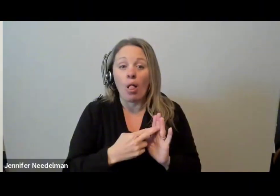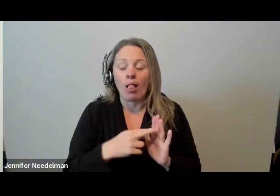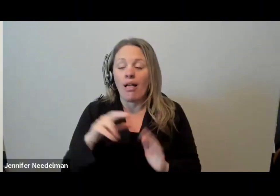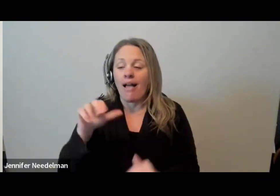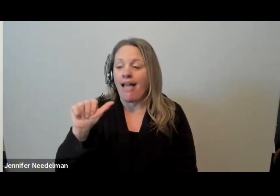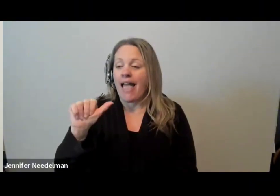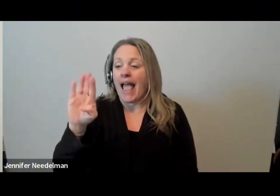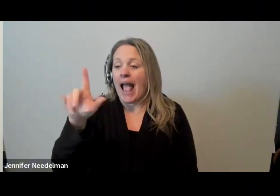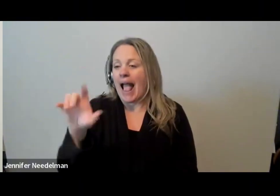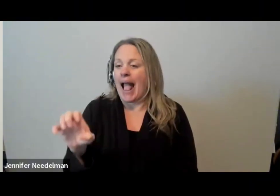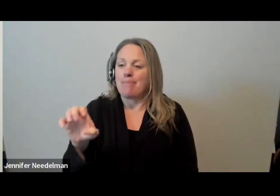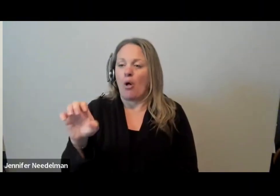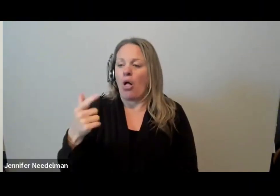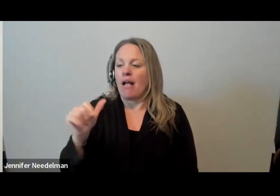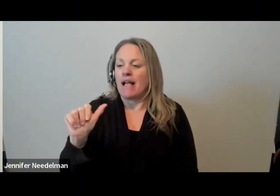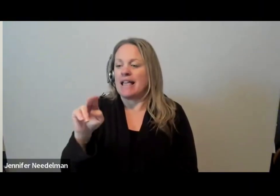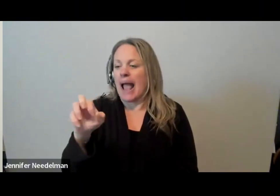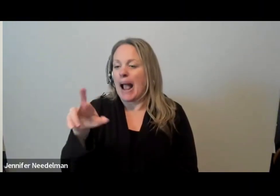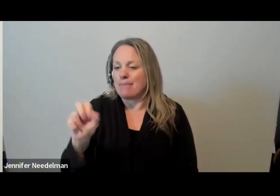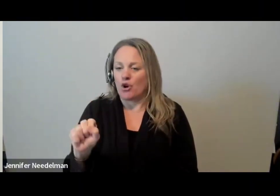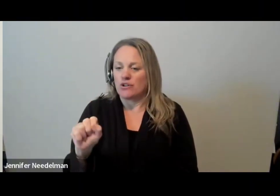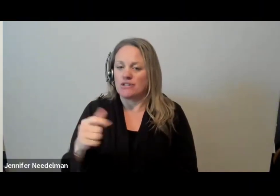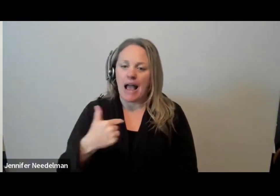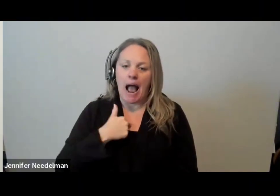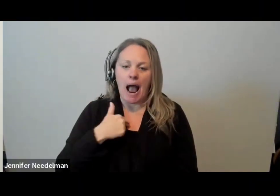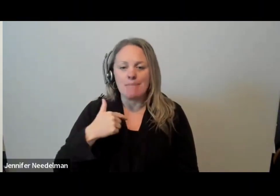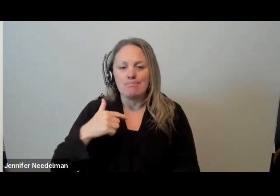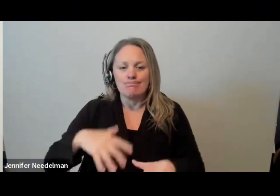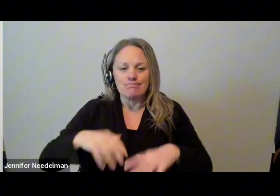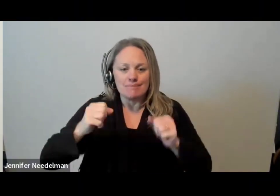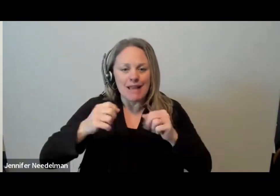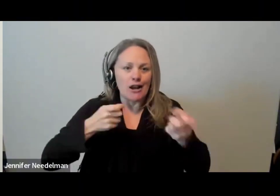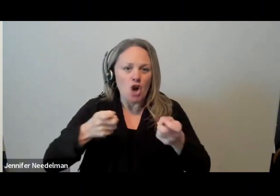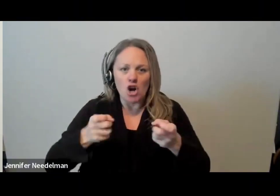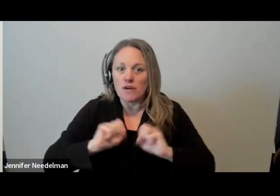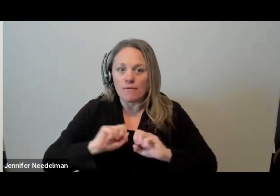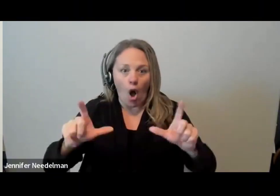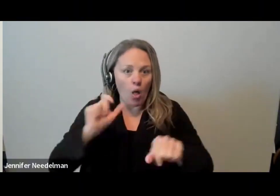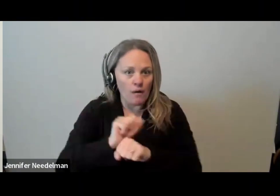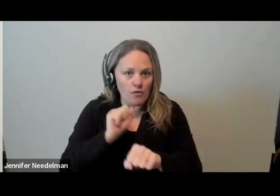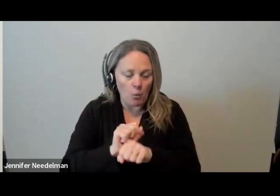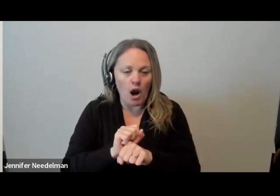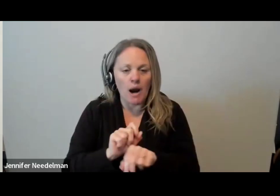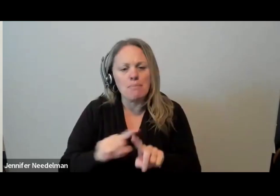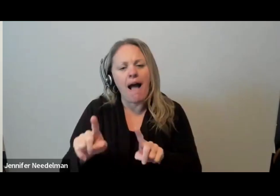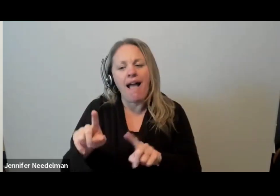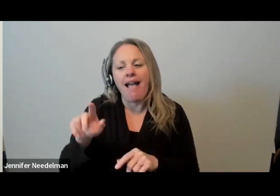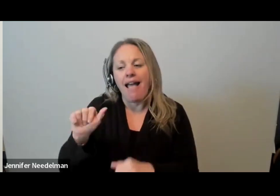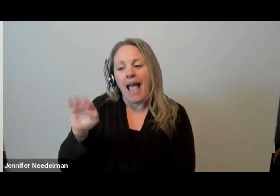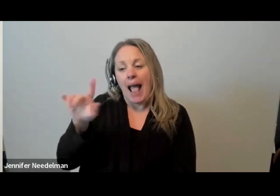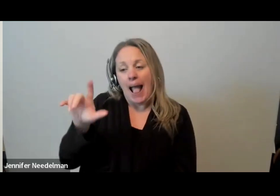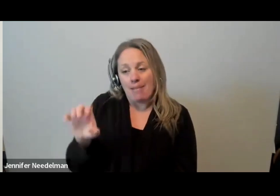and so I'm kind of in charge of all the work that we, we do overall, but Able Gamers really, you know, mainly does our work in two spaces.